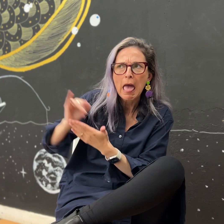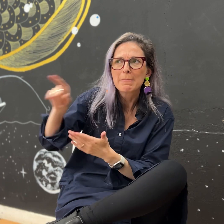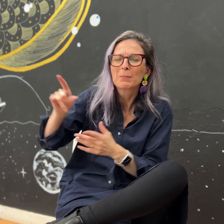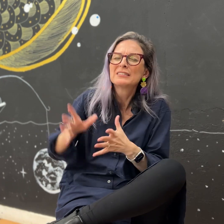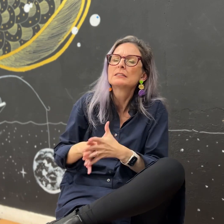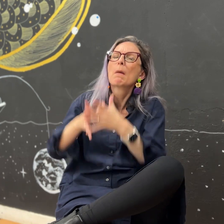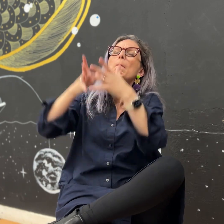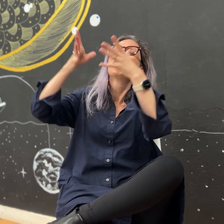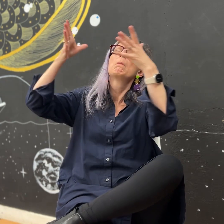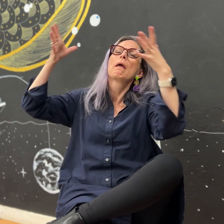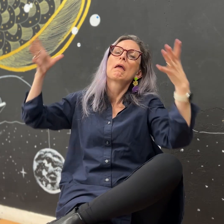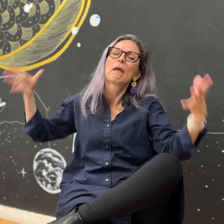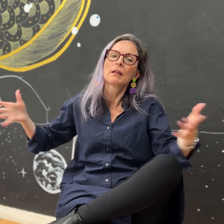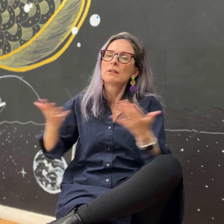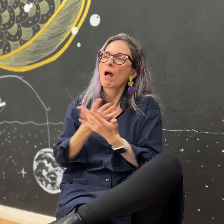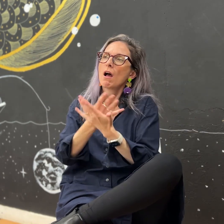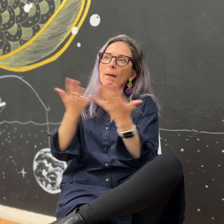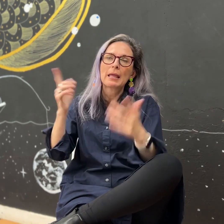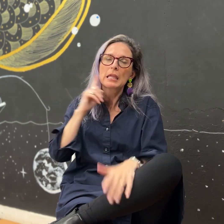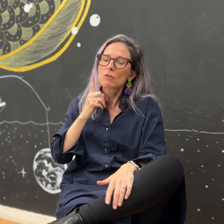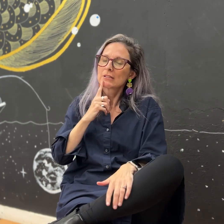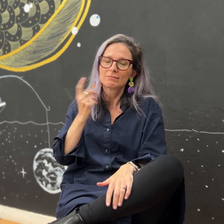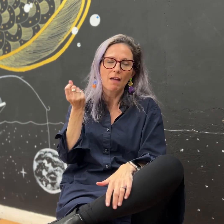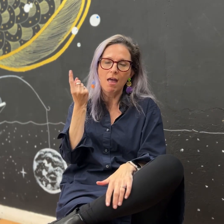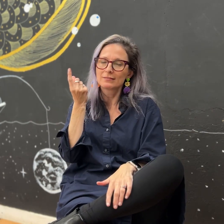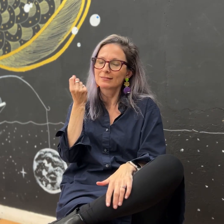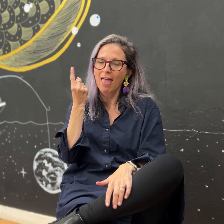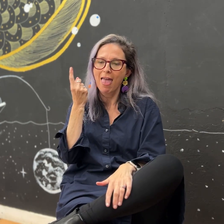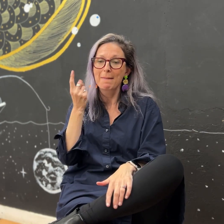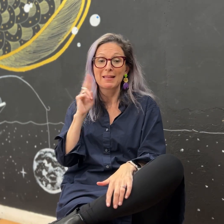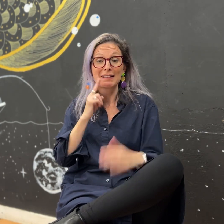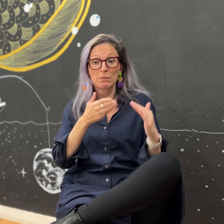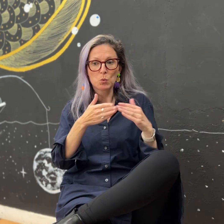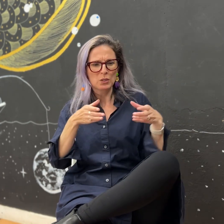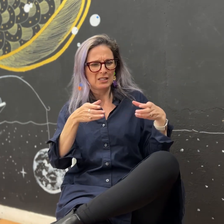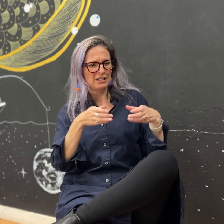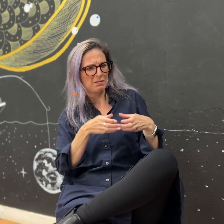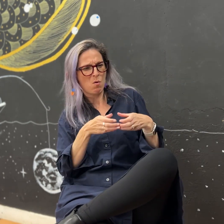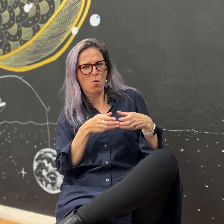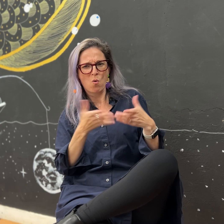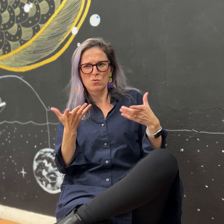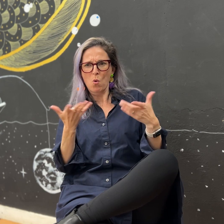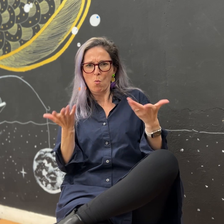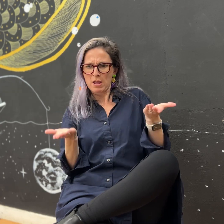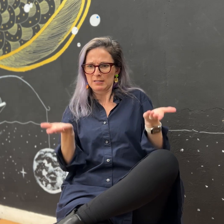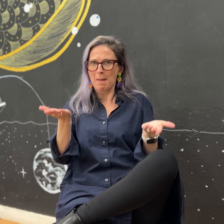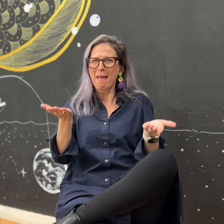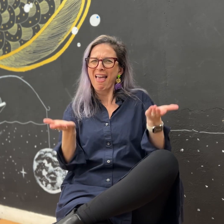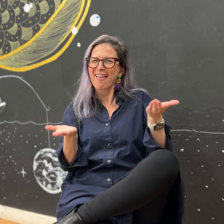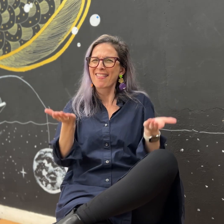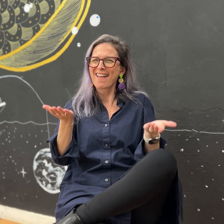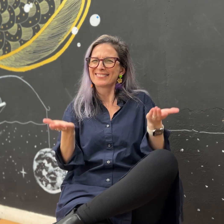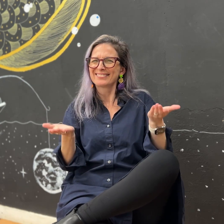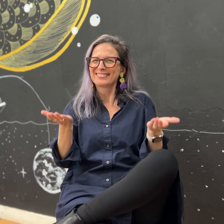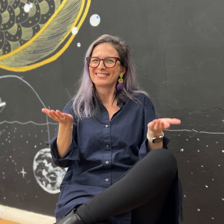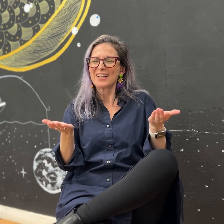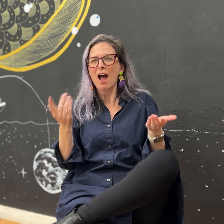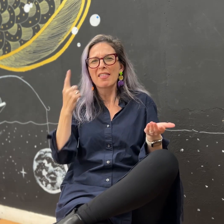I don’t blame them, there are many people who can hear, I understand that – but the Deaf community though small, needs to weigh in.